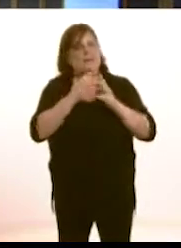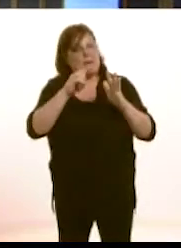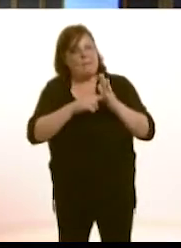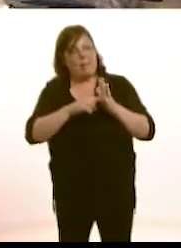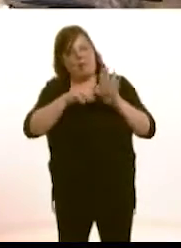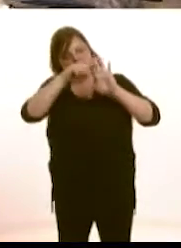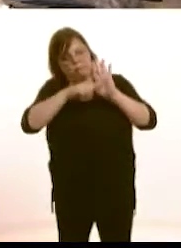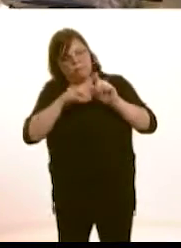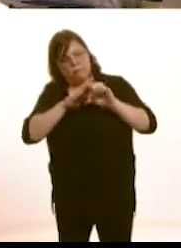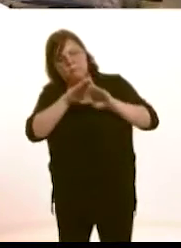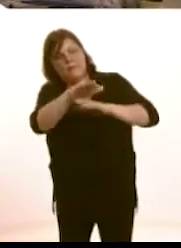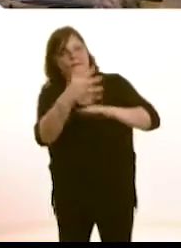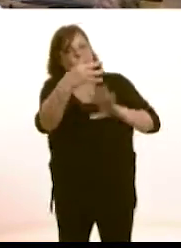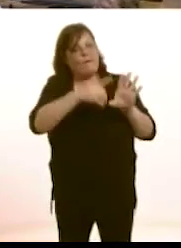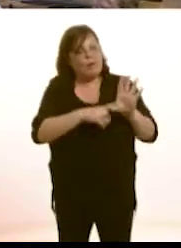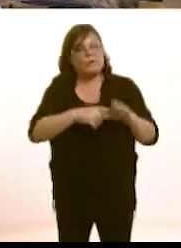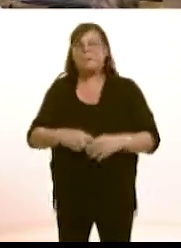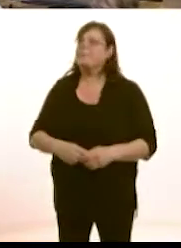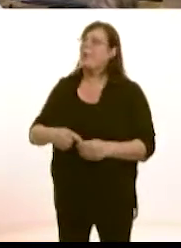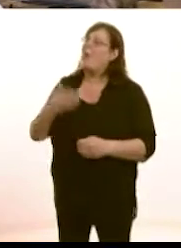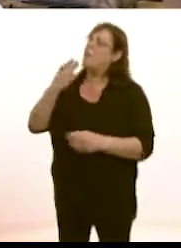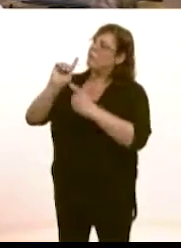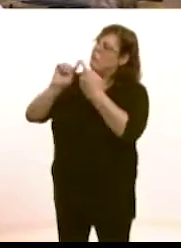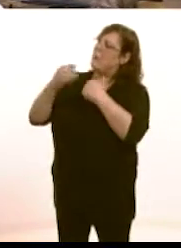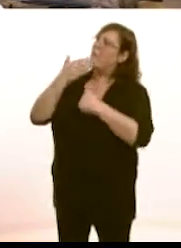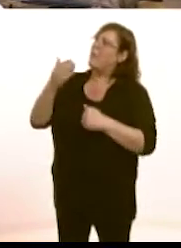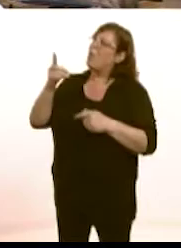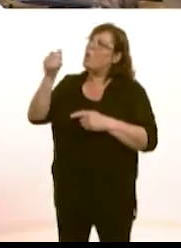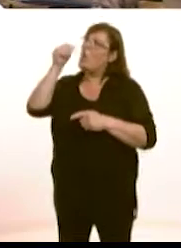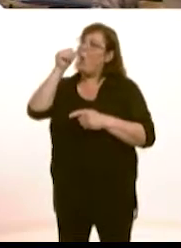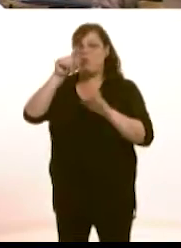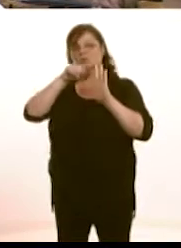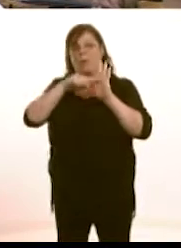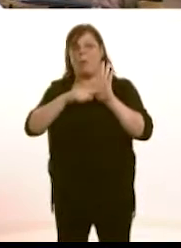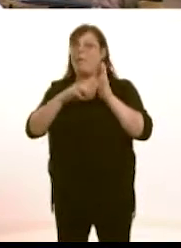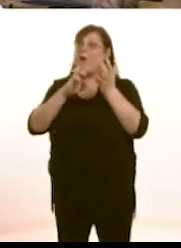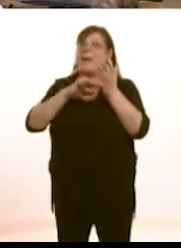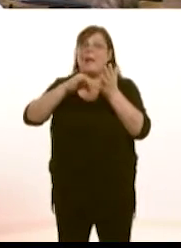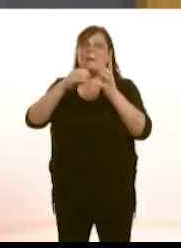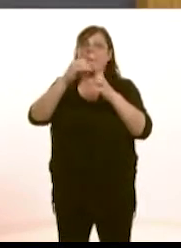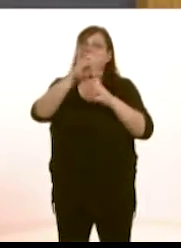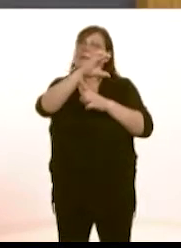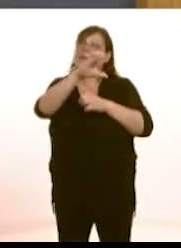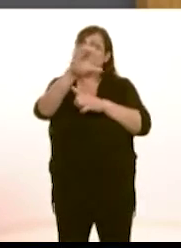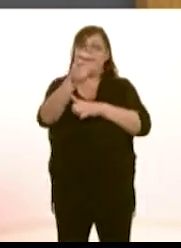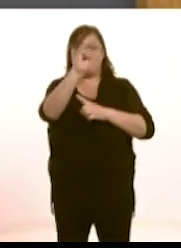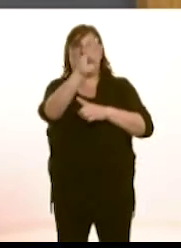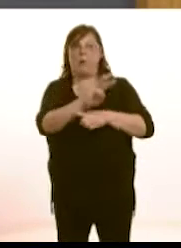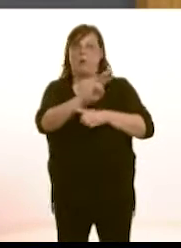Julie Morgan: I thank the First Minister for that reply. Iím sure the First Minister is aware of the reports from NSPCC Cymru last week that they